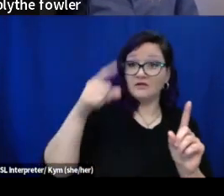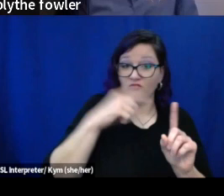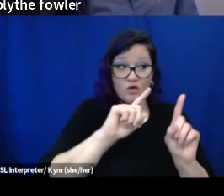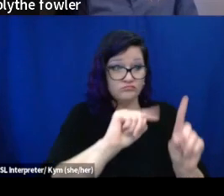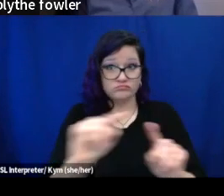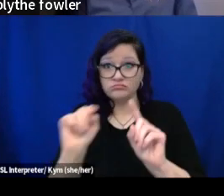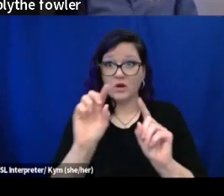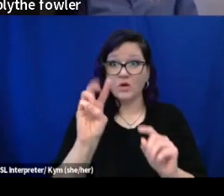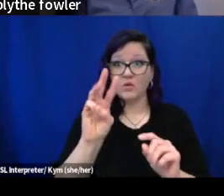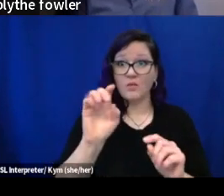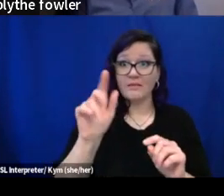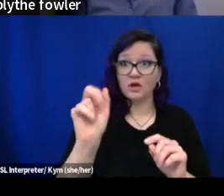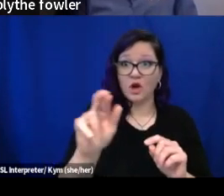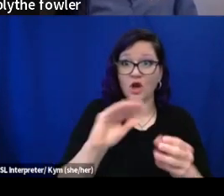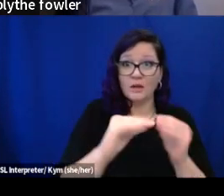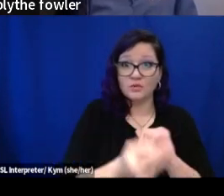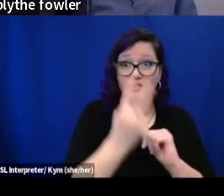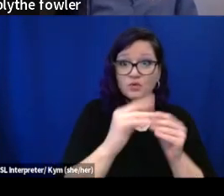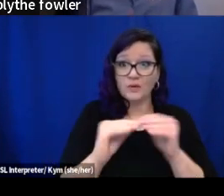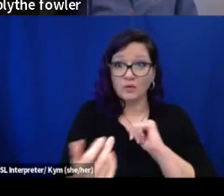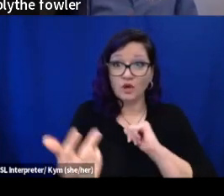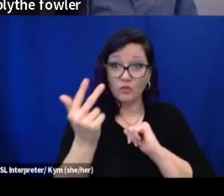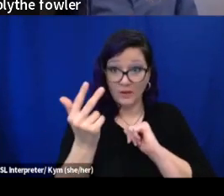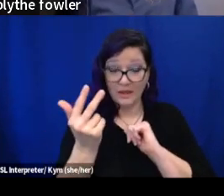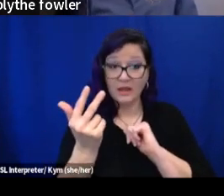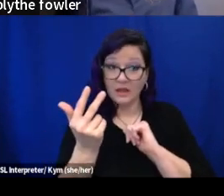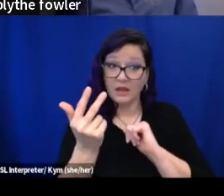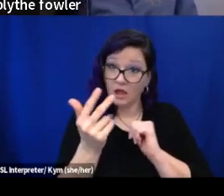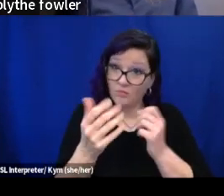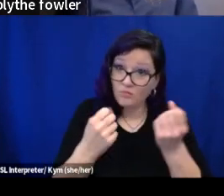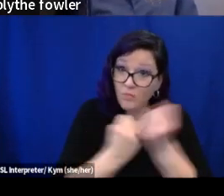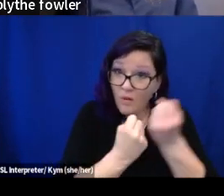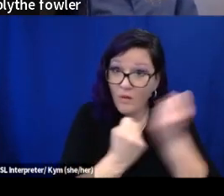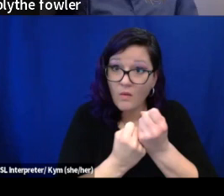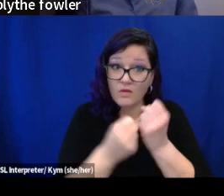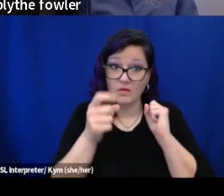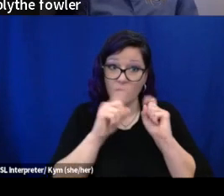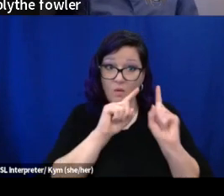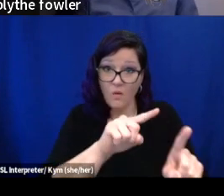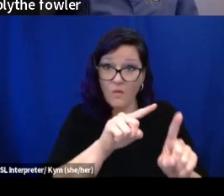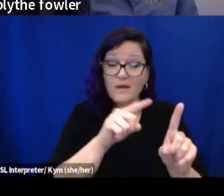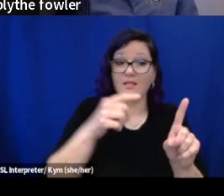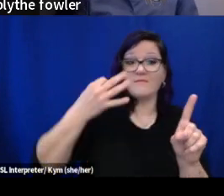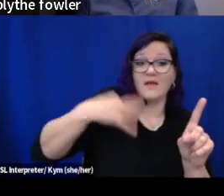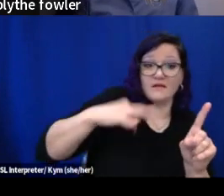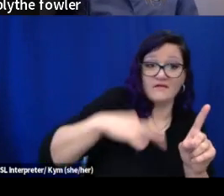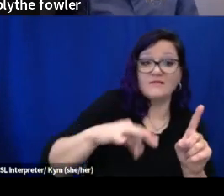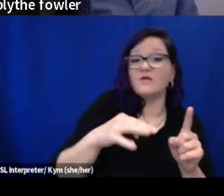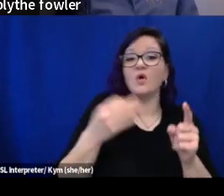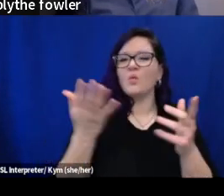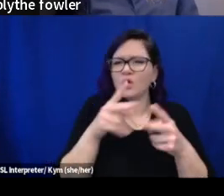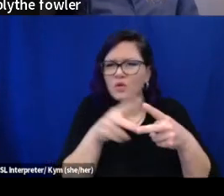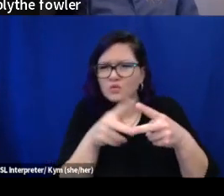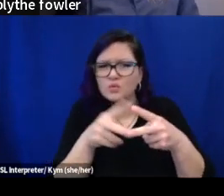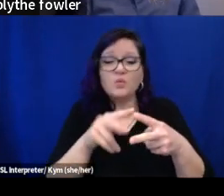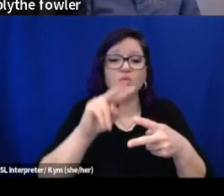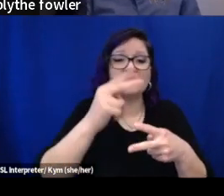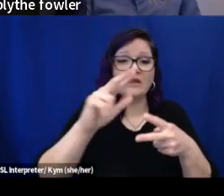2 and 3 (which are again the Orientation to the Disaster Emotional Care Guidelines and Orientation